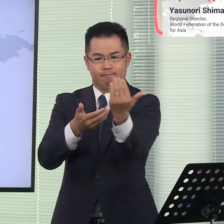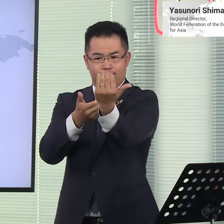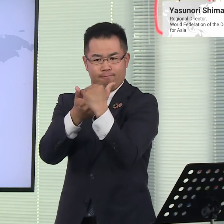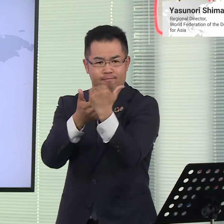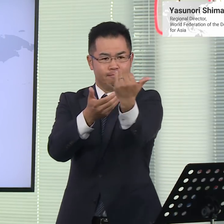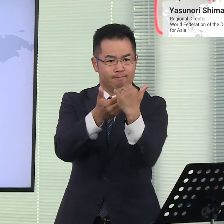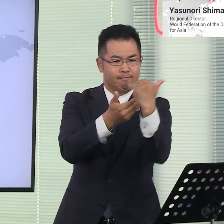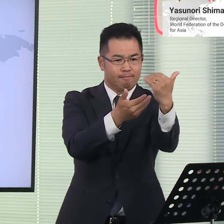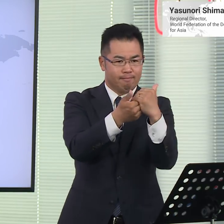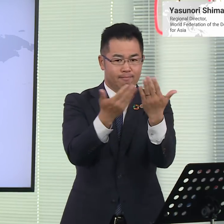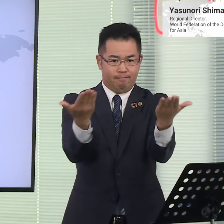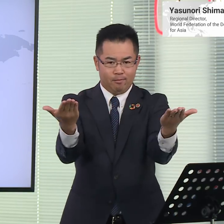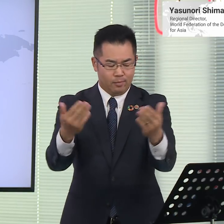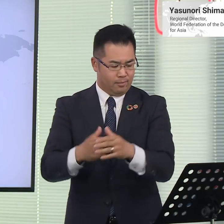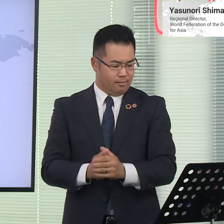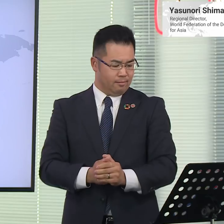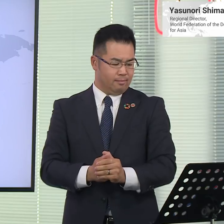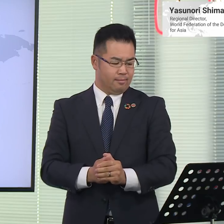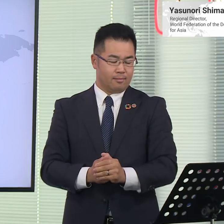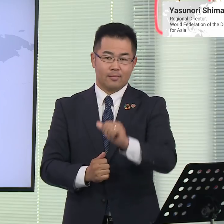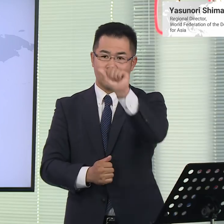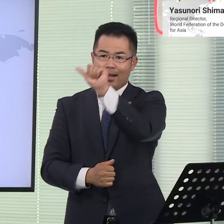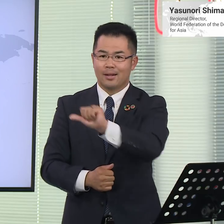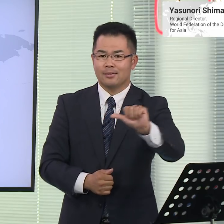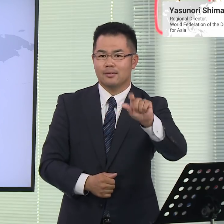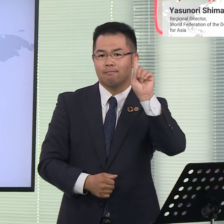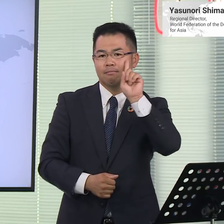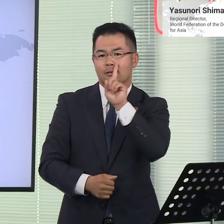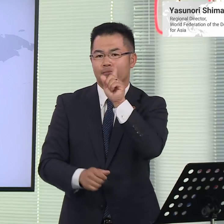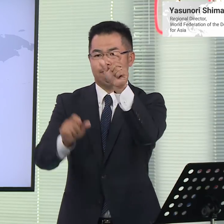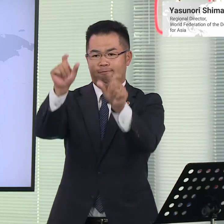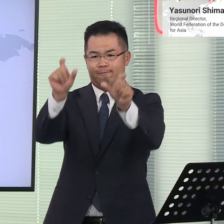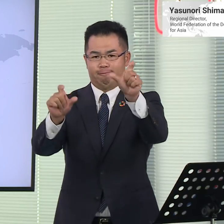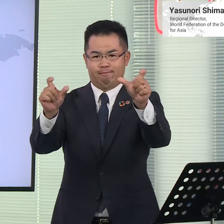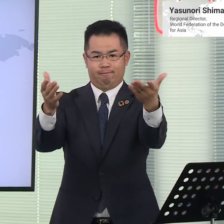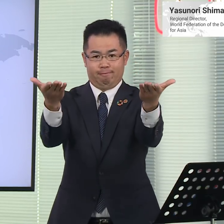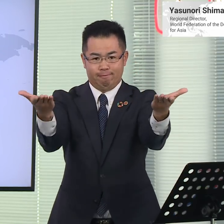language, each country or region would naturally have their own sign language,